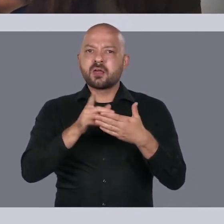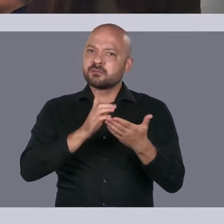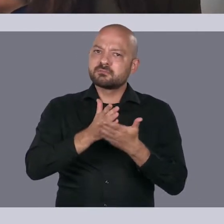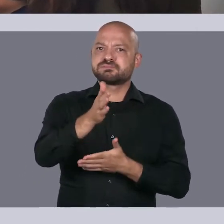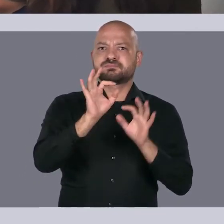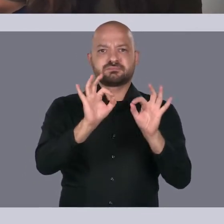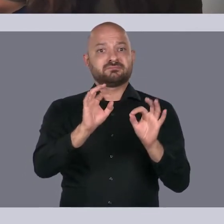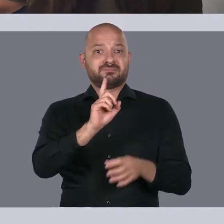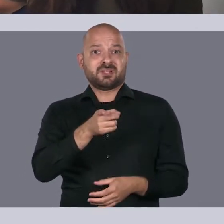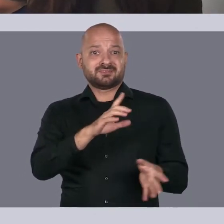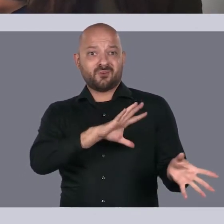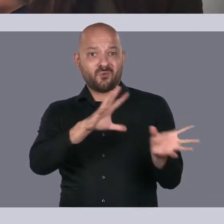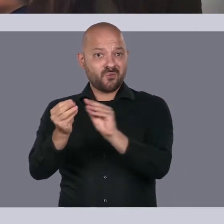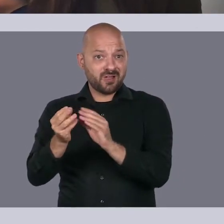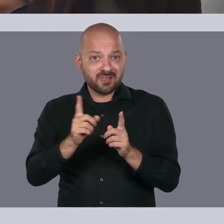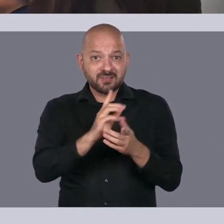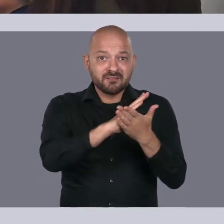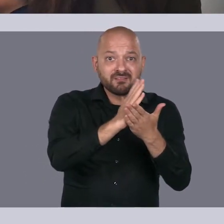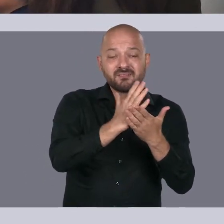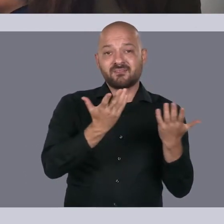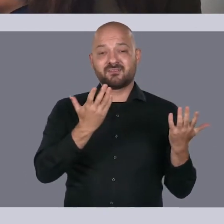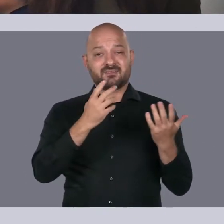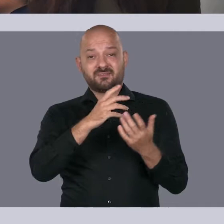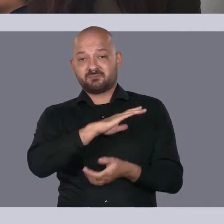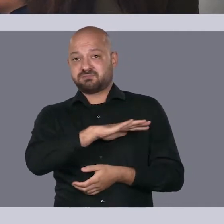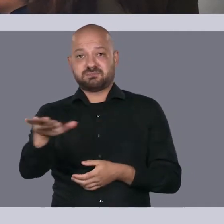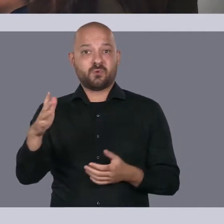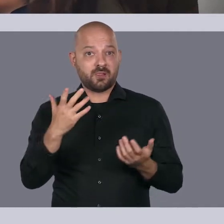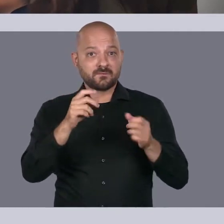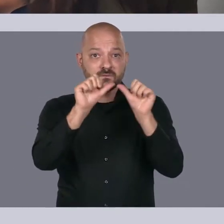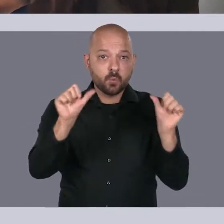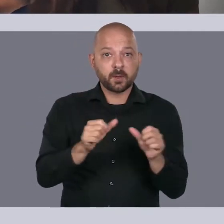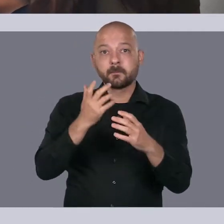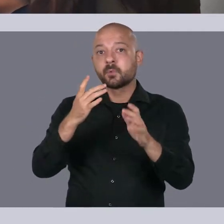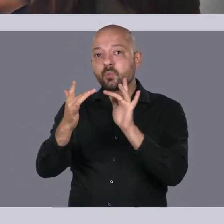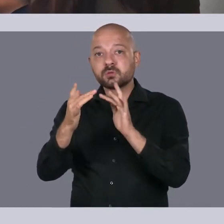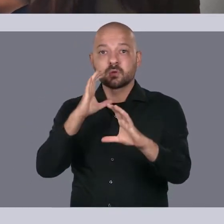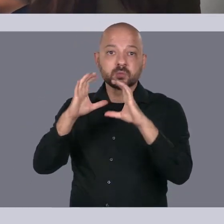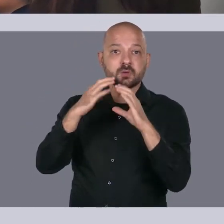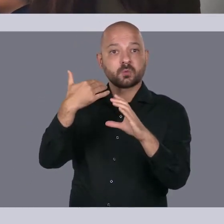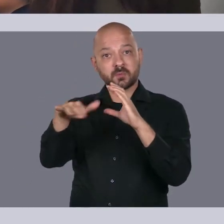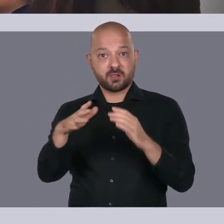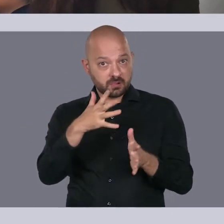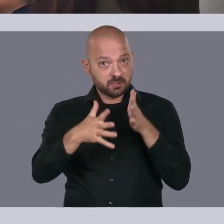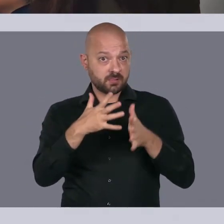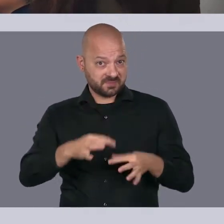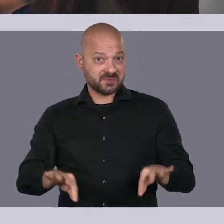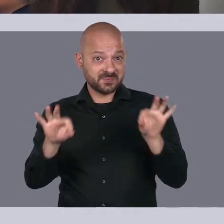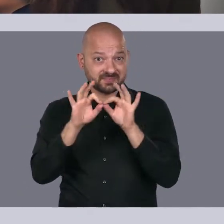must go beyond the simple translation of the method itself. Instead, actually off forms of contact with the participants should be translated